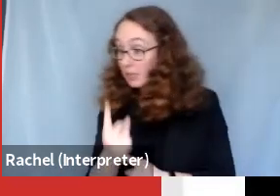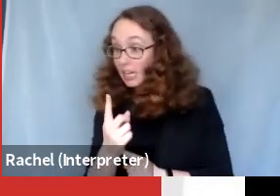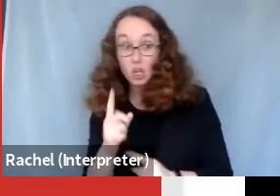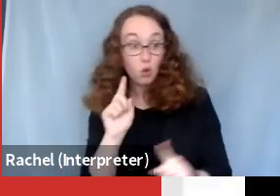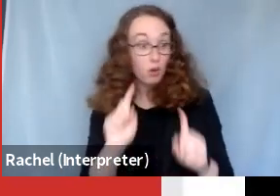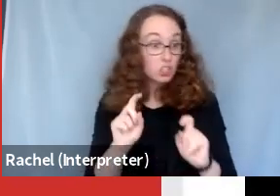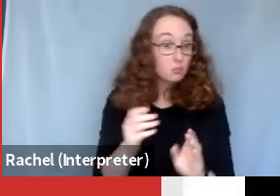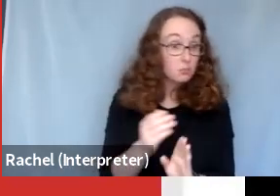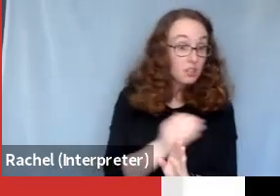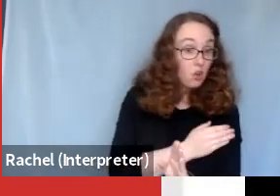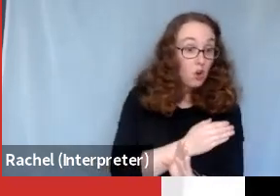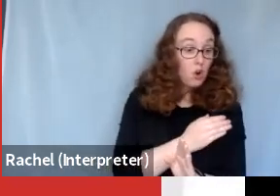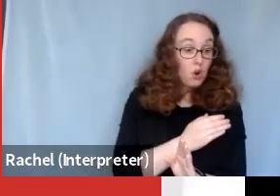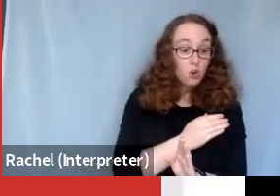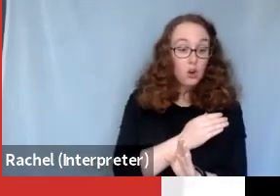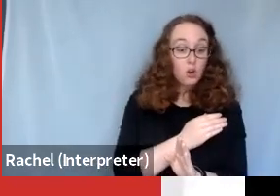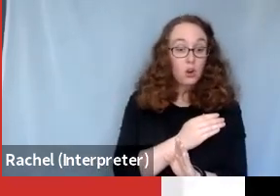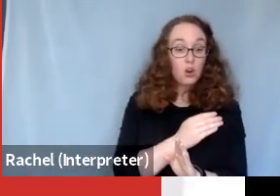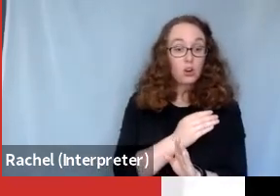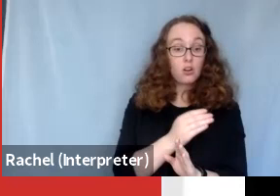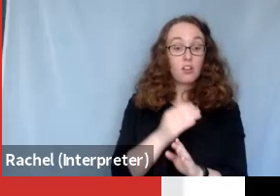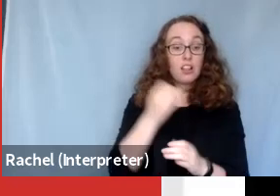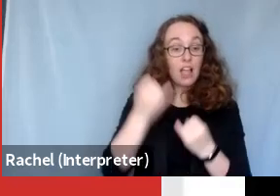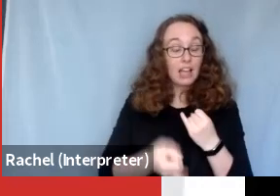we go ahead and give you the final